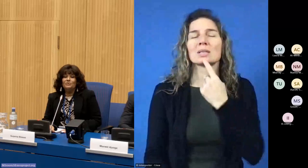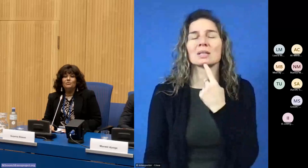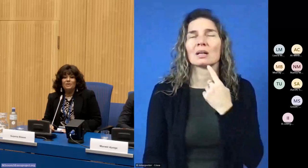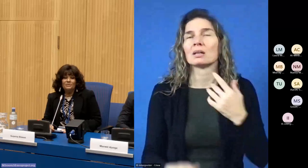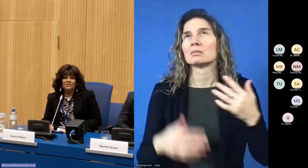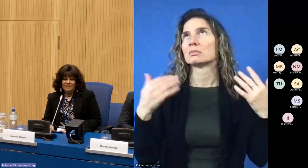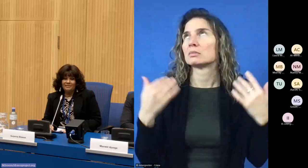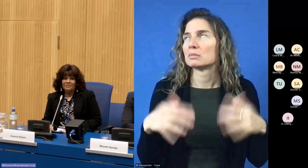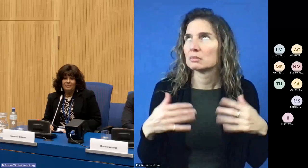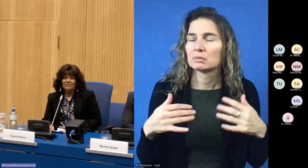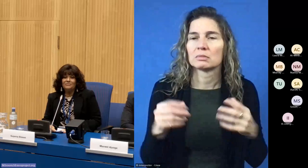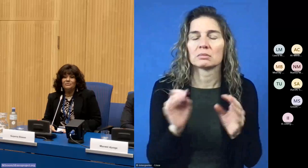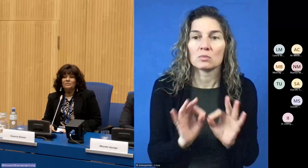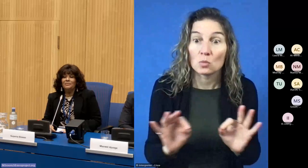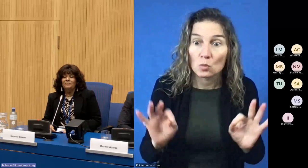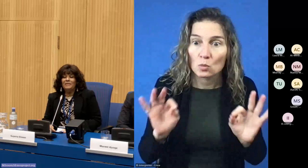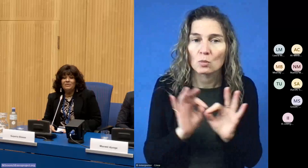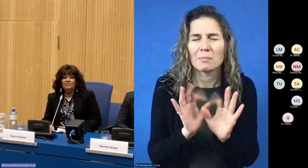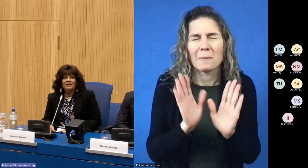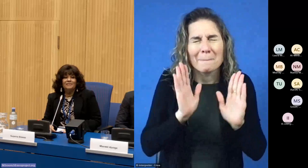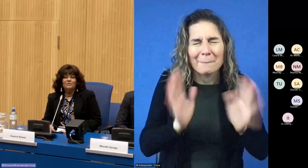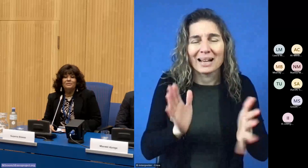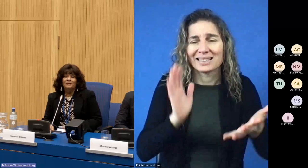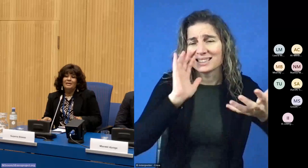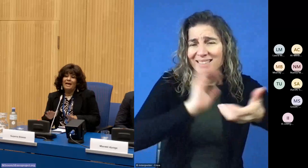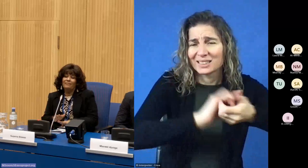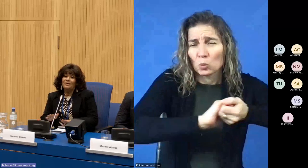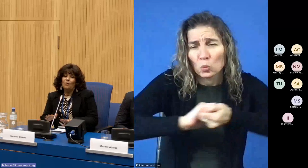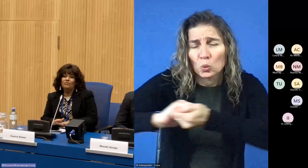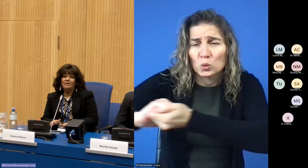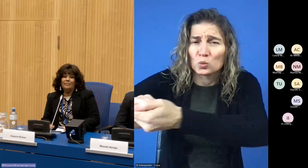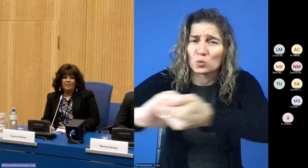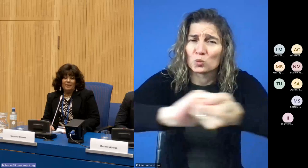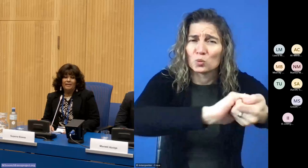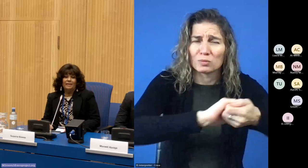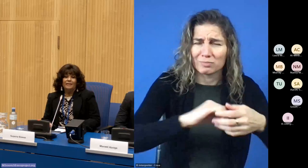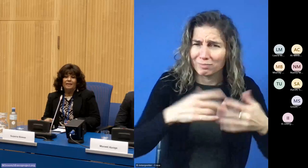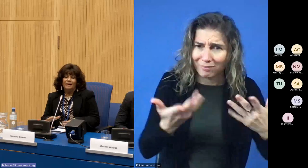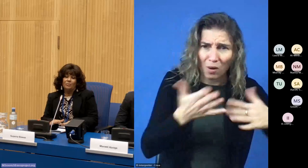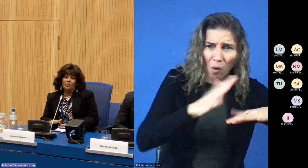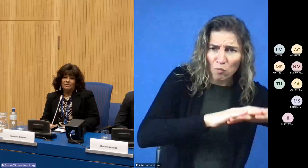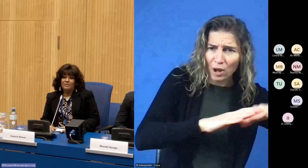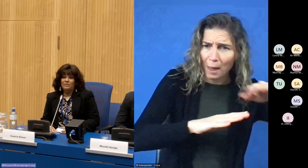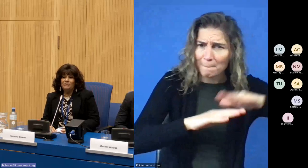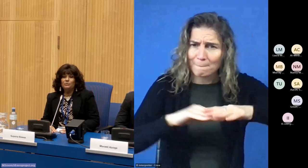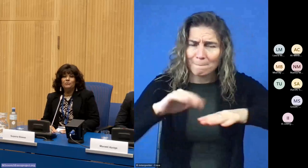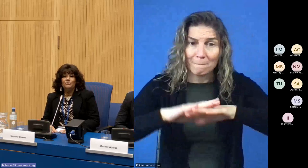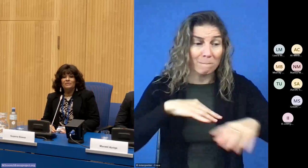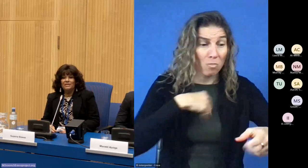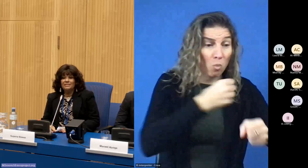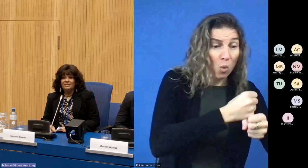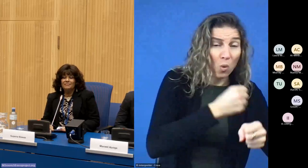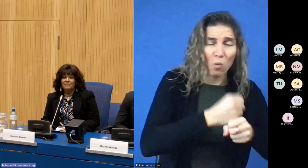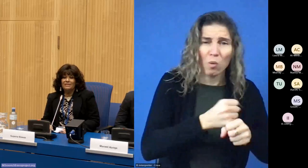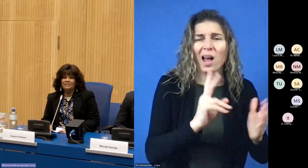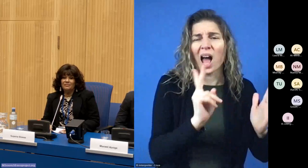to work together, because many of us have overlapping work that we do to address the